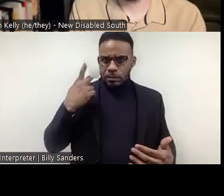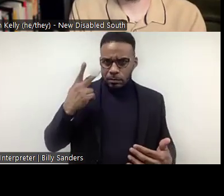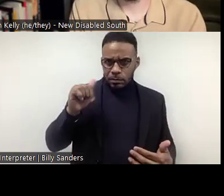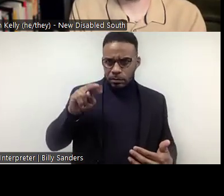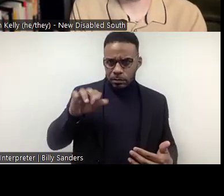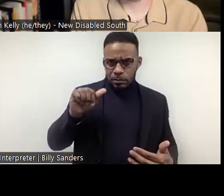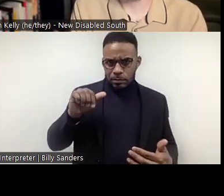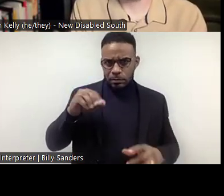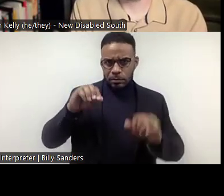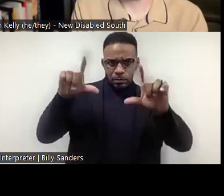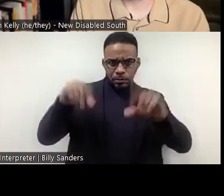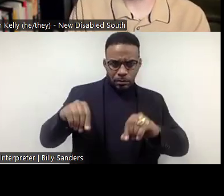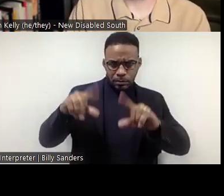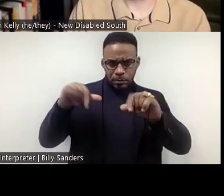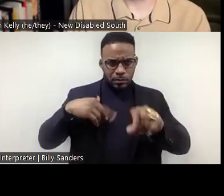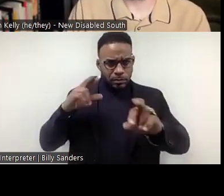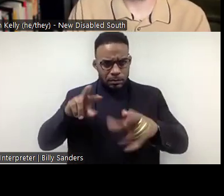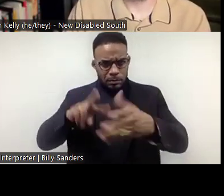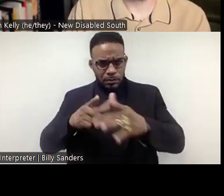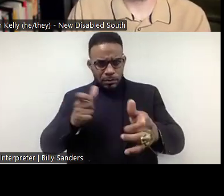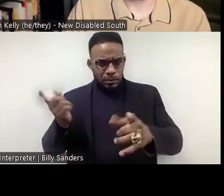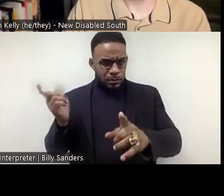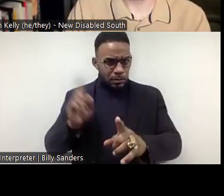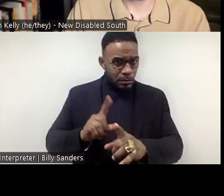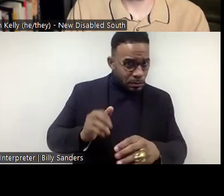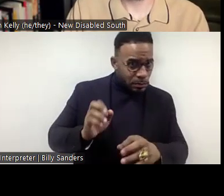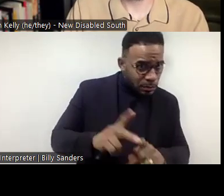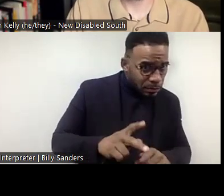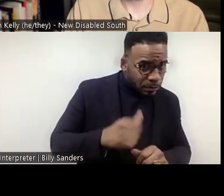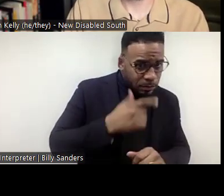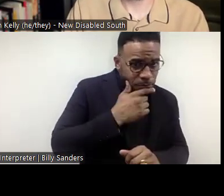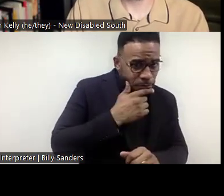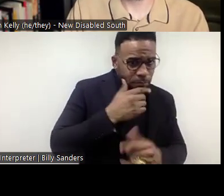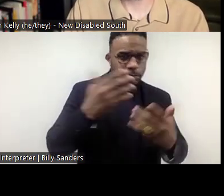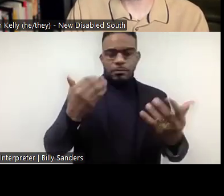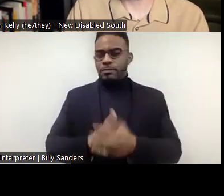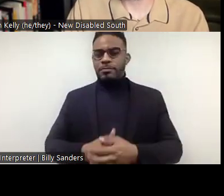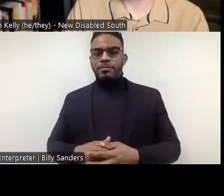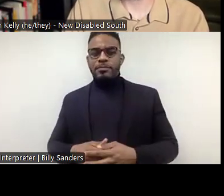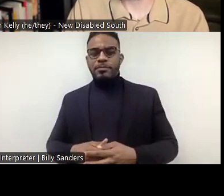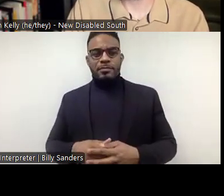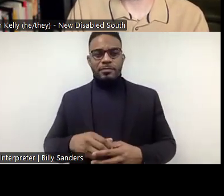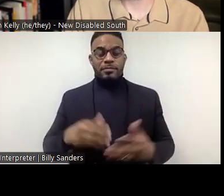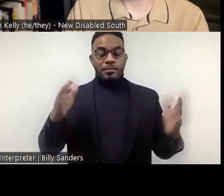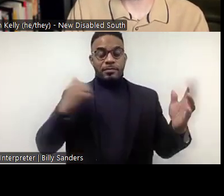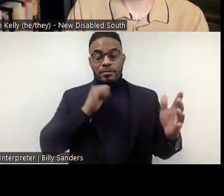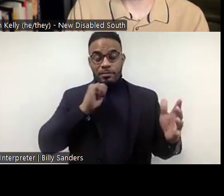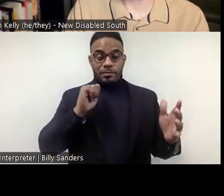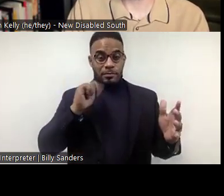things that move the power. And Jessica, I've been seeing Anita flash on and off and I'm hoping that means she's coming